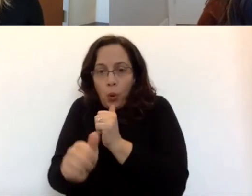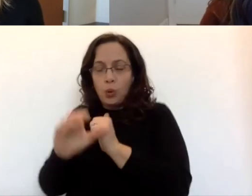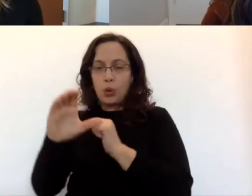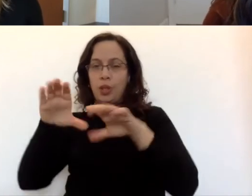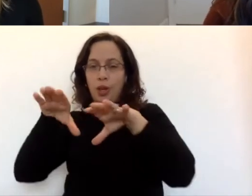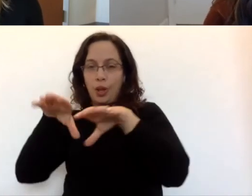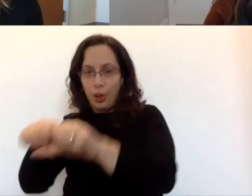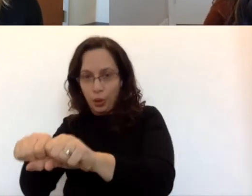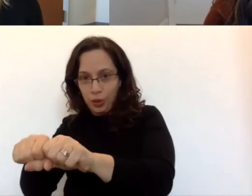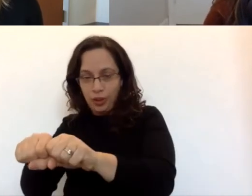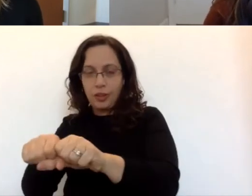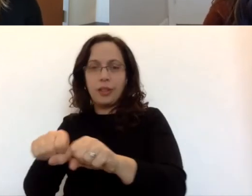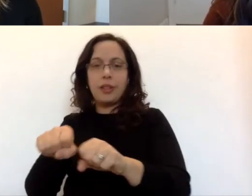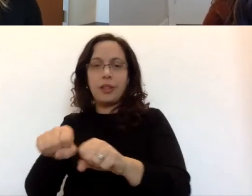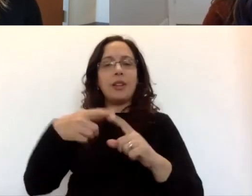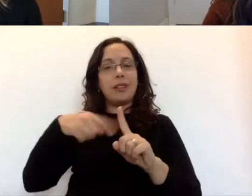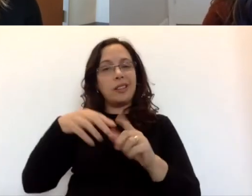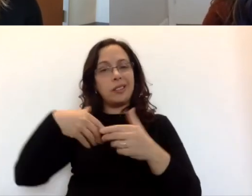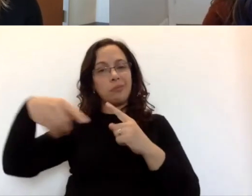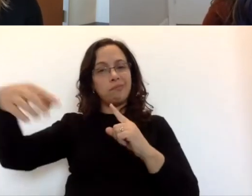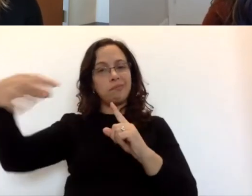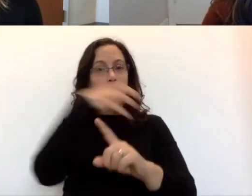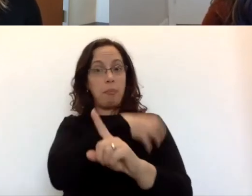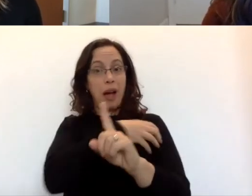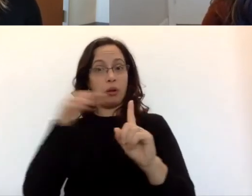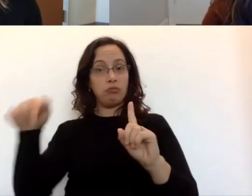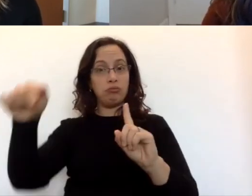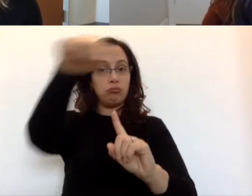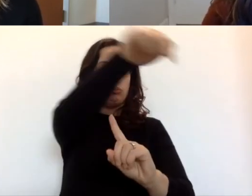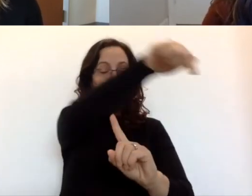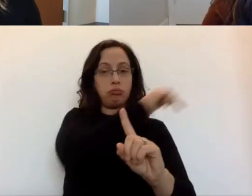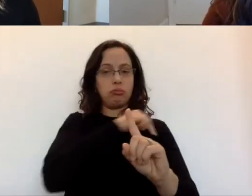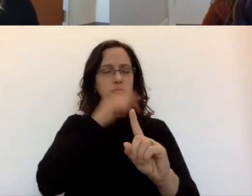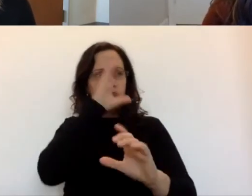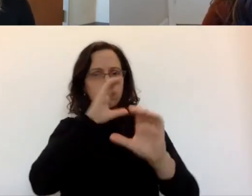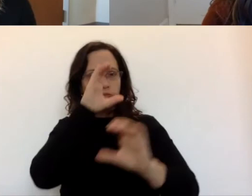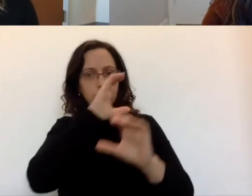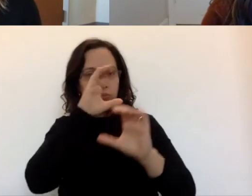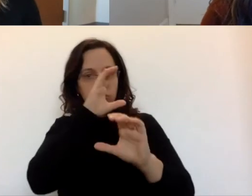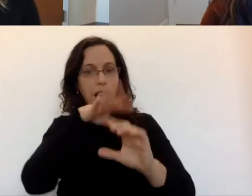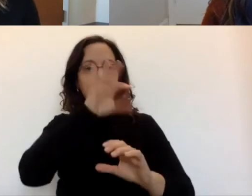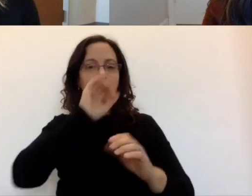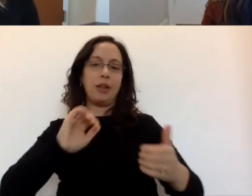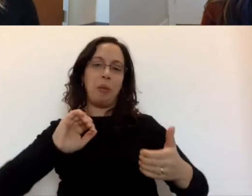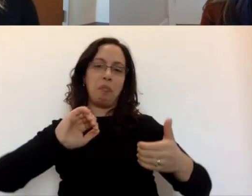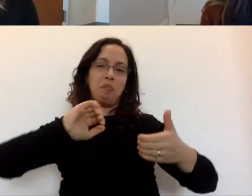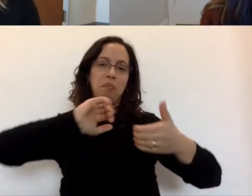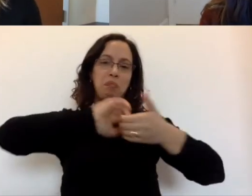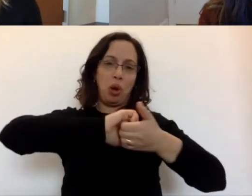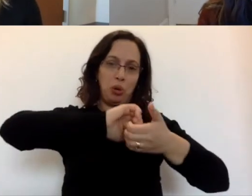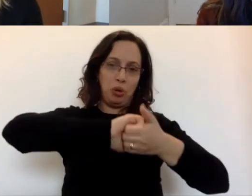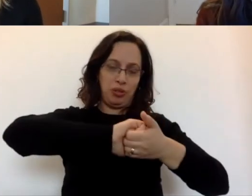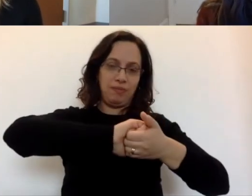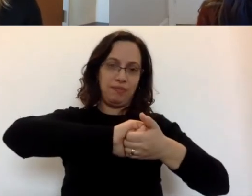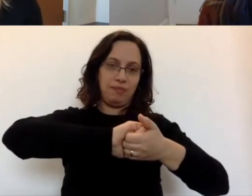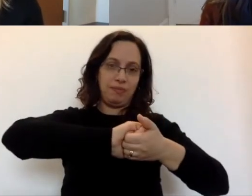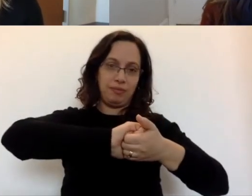looked for and found local um partners in their efforts right that there are many ways in which